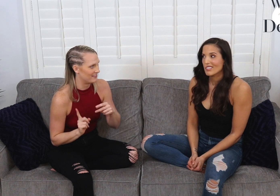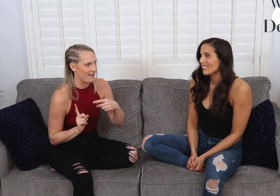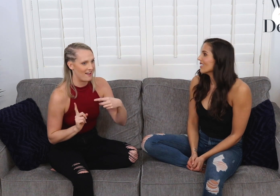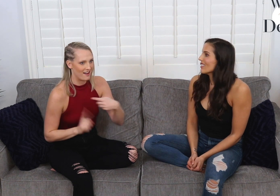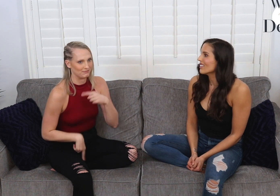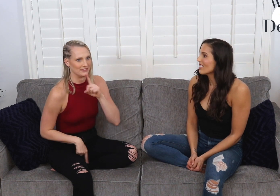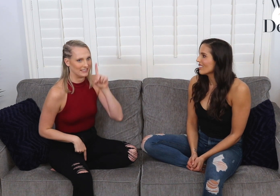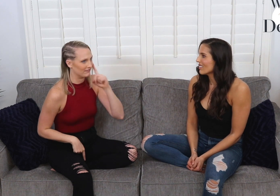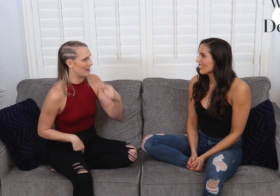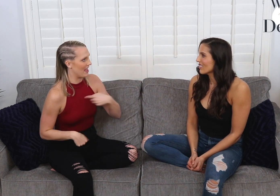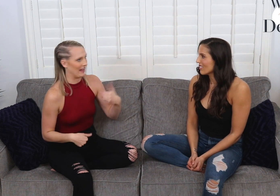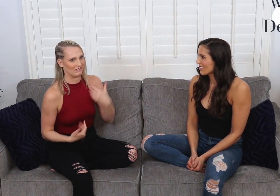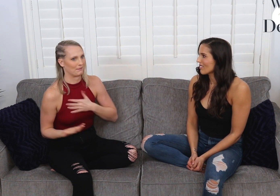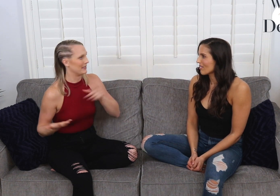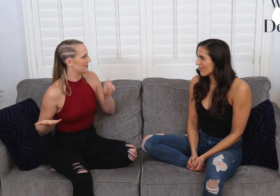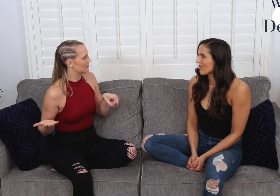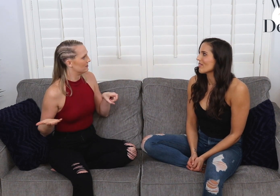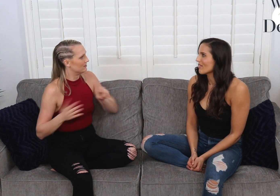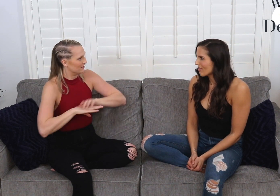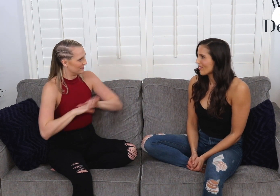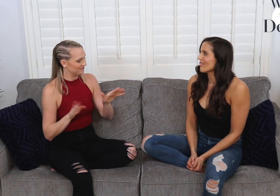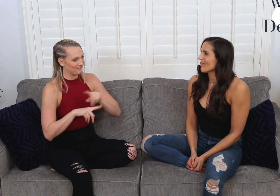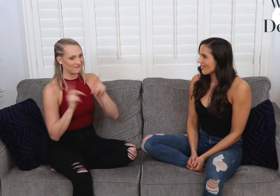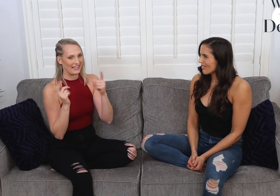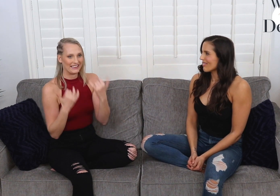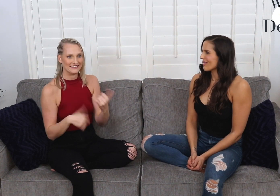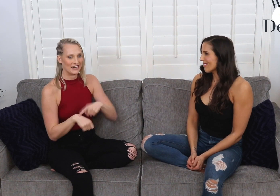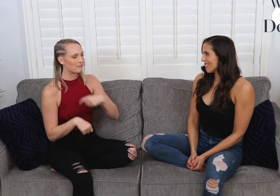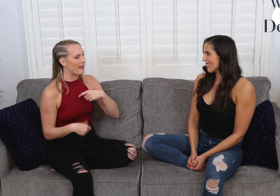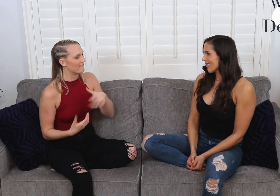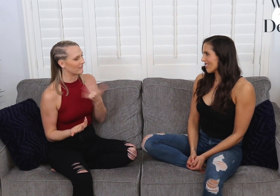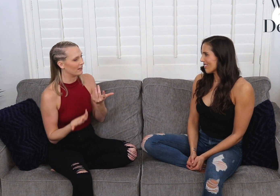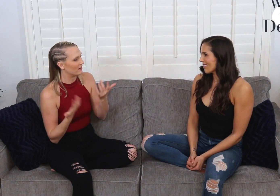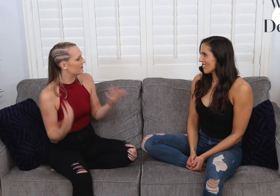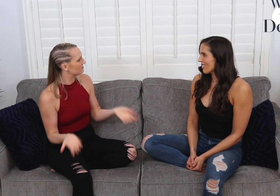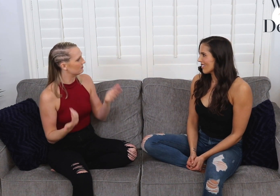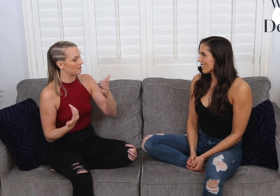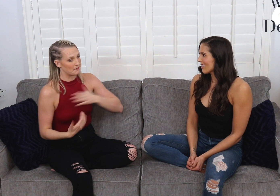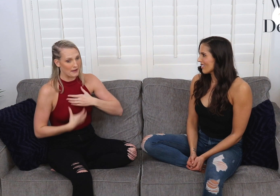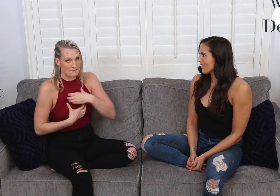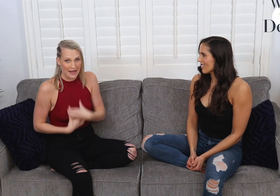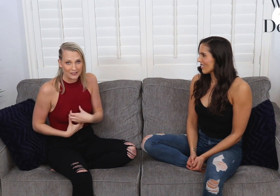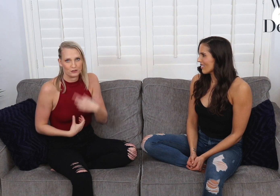I am Deaf and I have my needs, but one of my biggest passions,